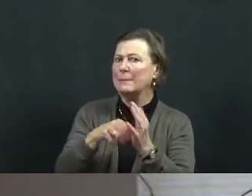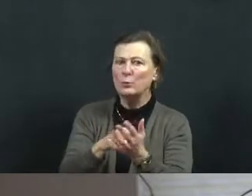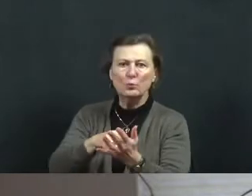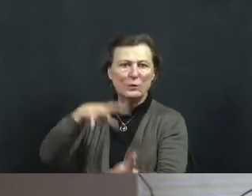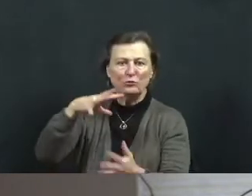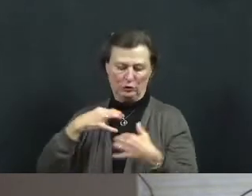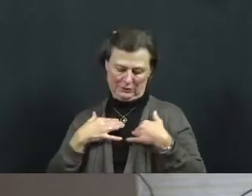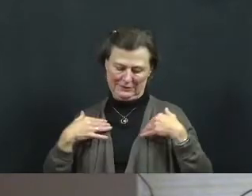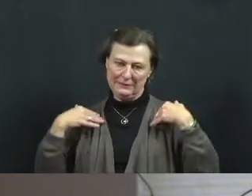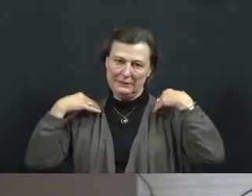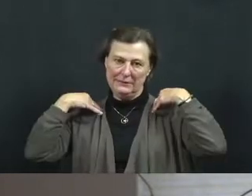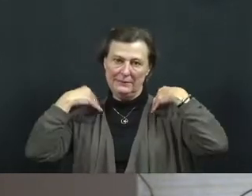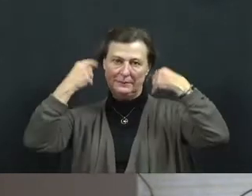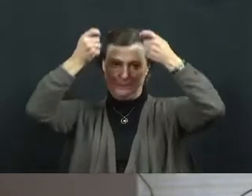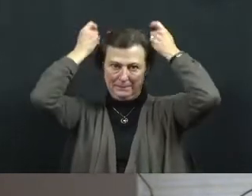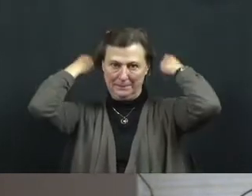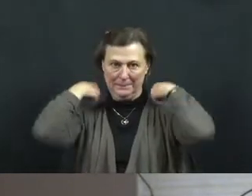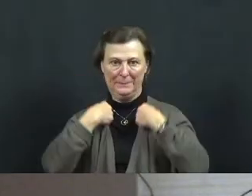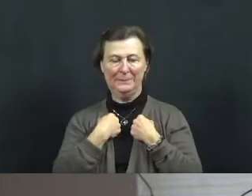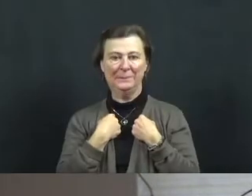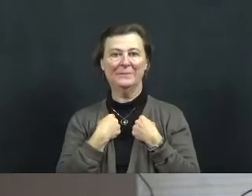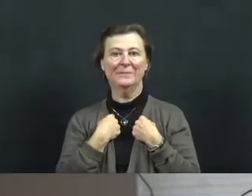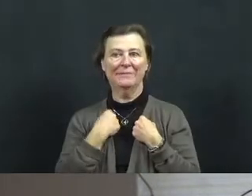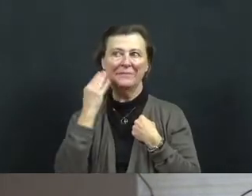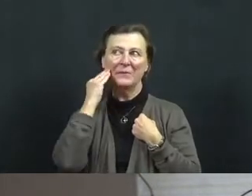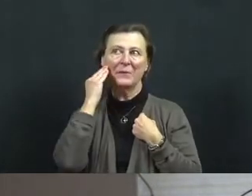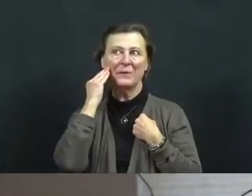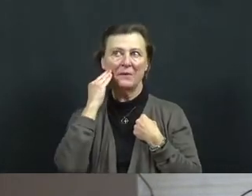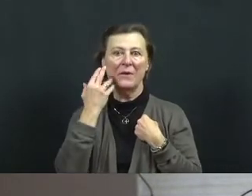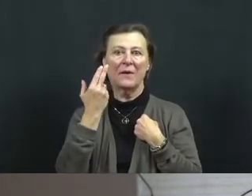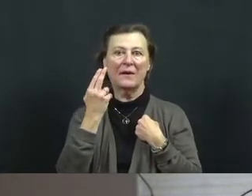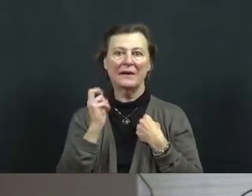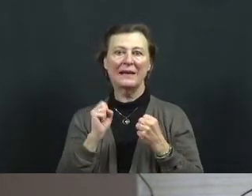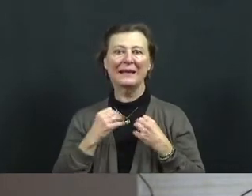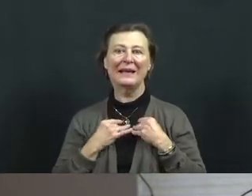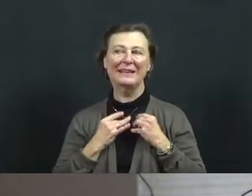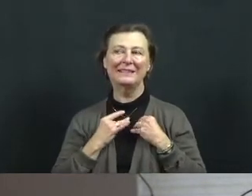And he put the necklace around his neck, knowing that he could touch the corn anytime he needed